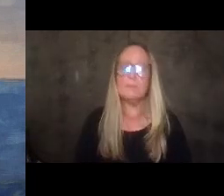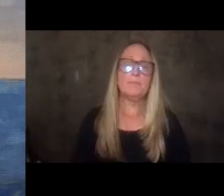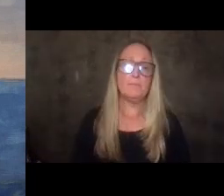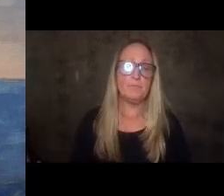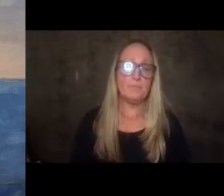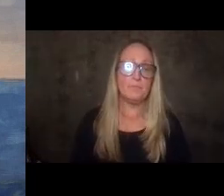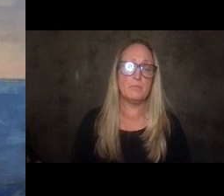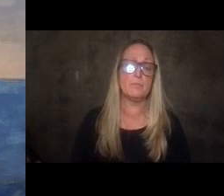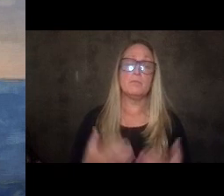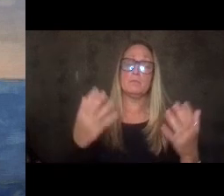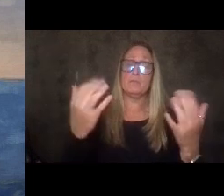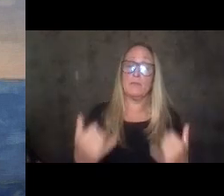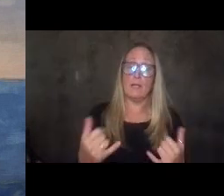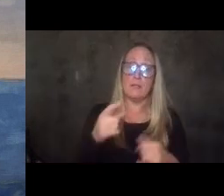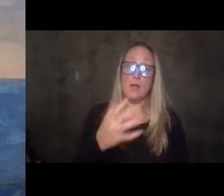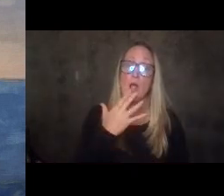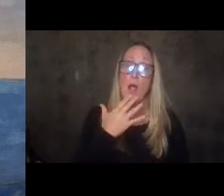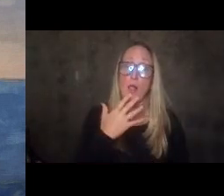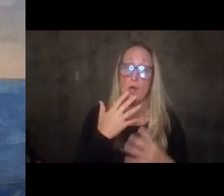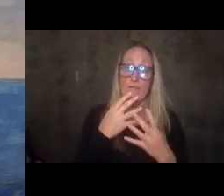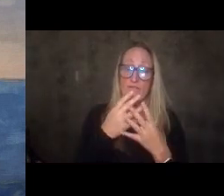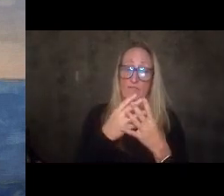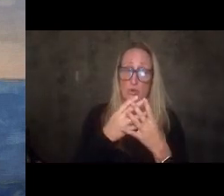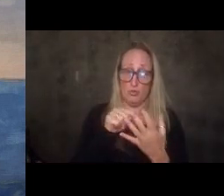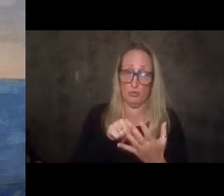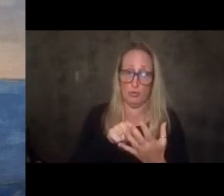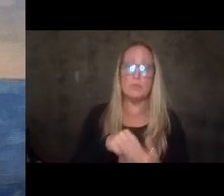So the next area color filters so we do have the option to